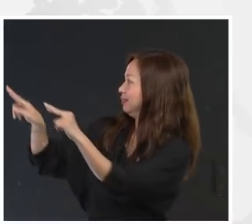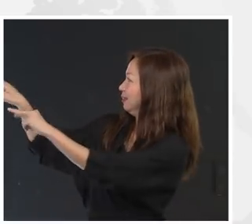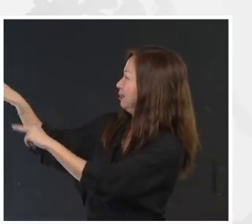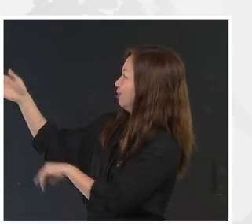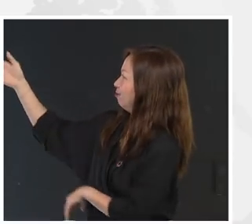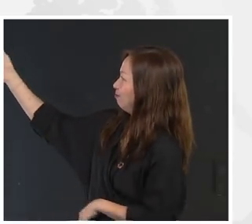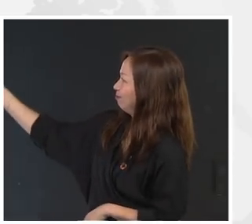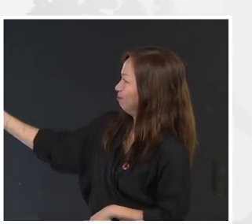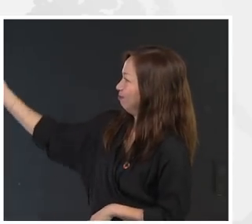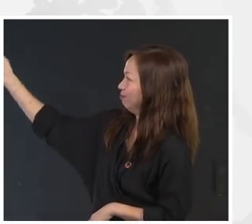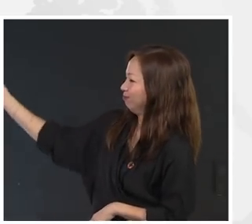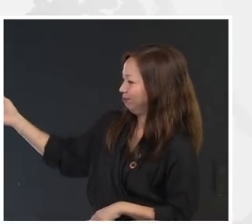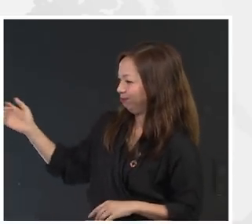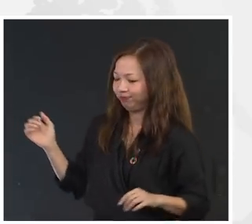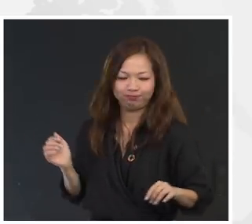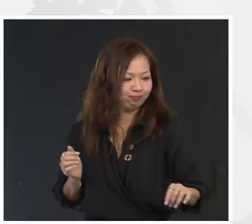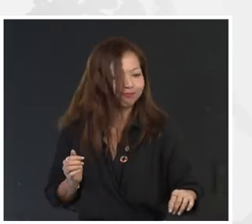Thank you so much for that lovely address.